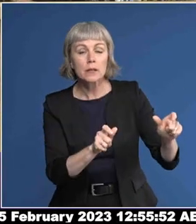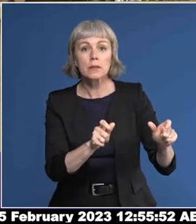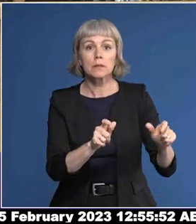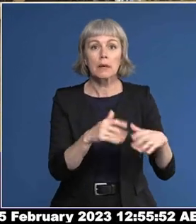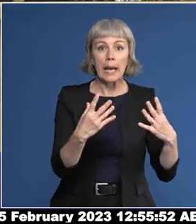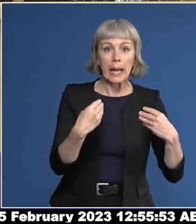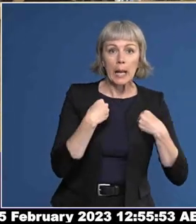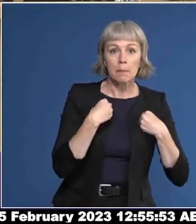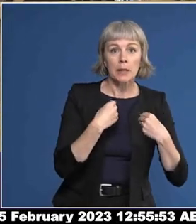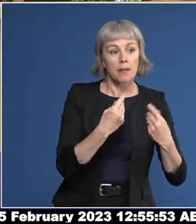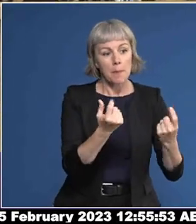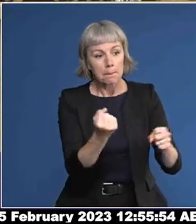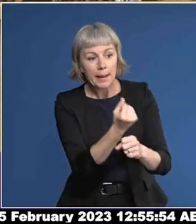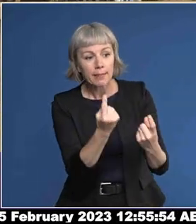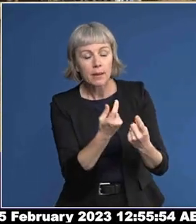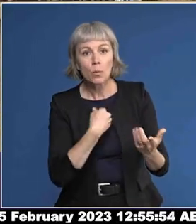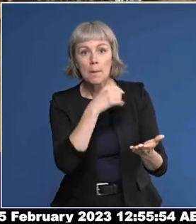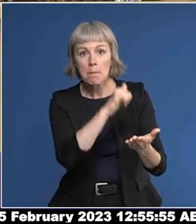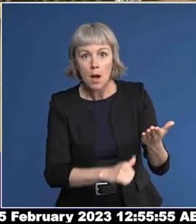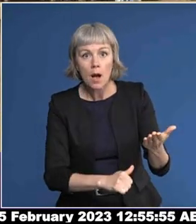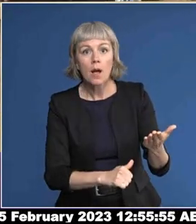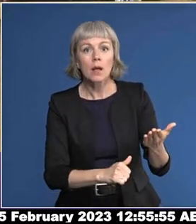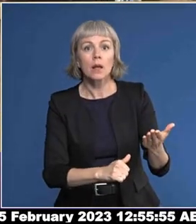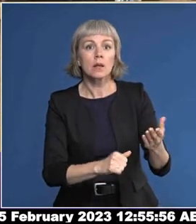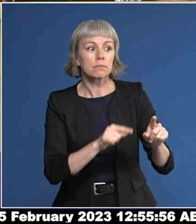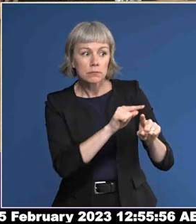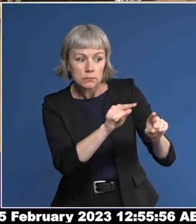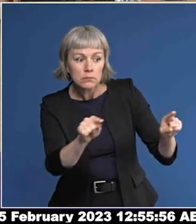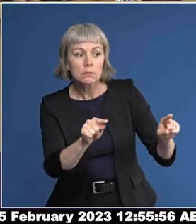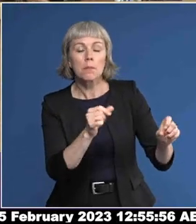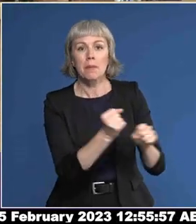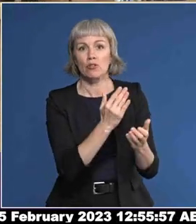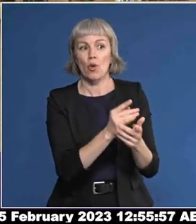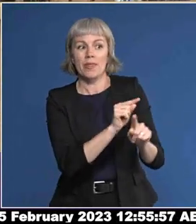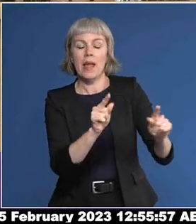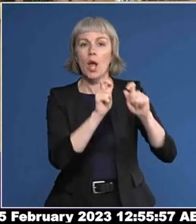policy, and that we ensure that they are aware of their modern slavery obligations.